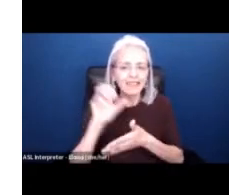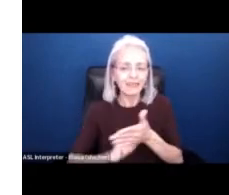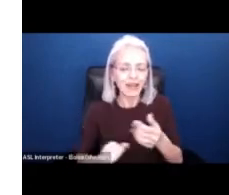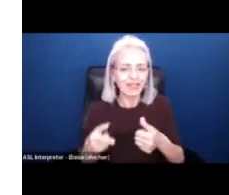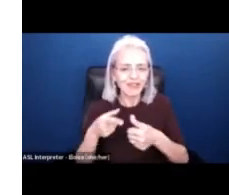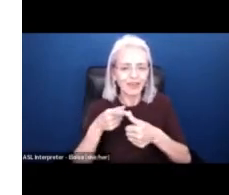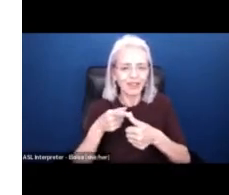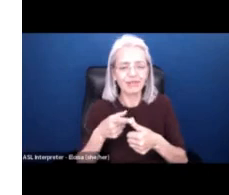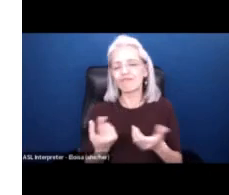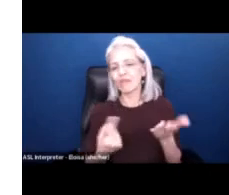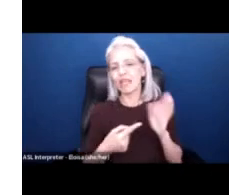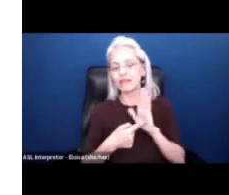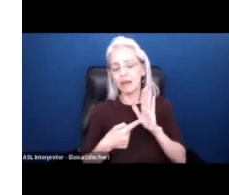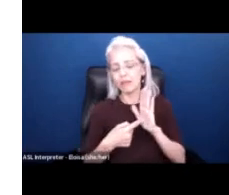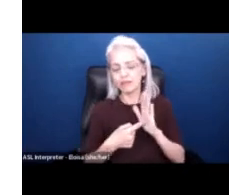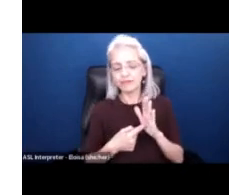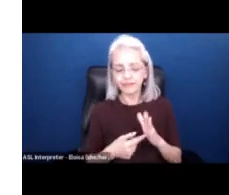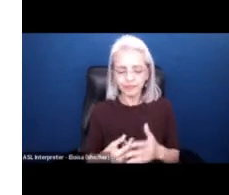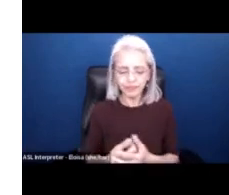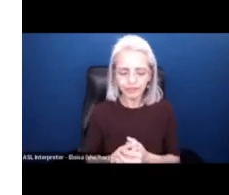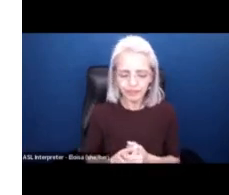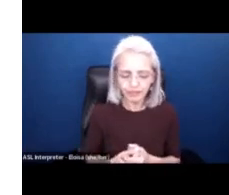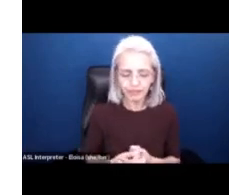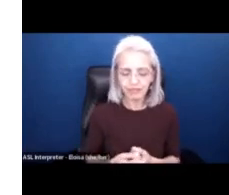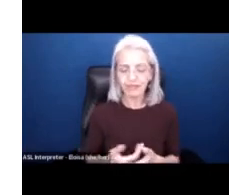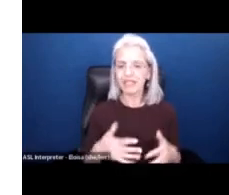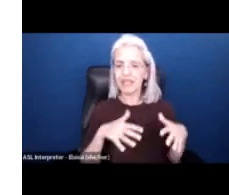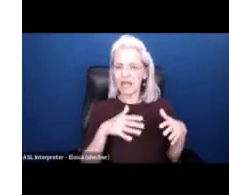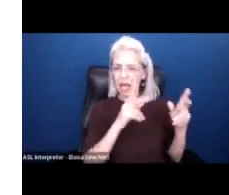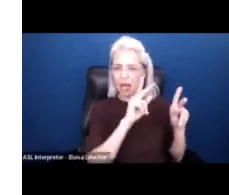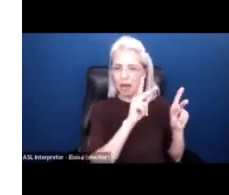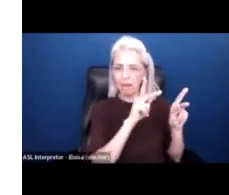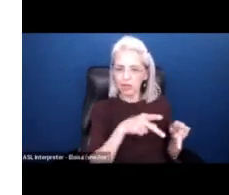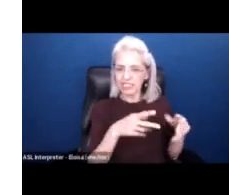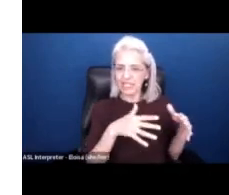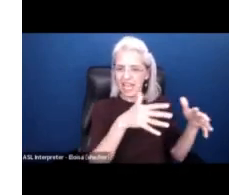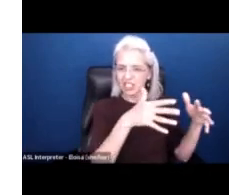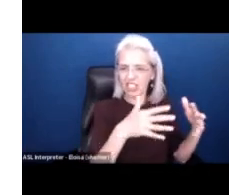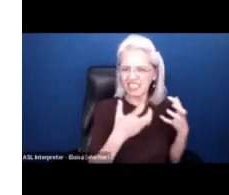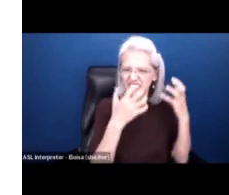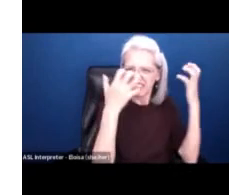to give the example of an agitated patient who's on many, many medications, possibly no